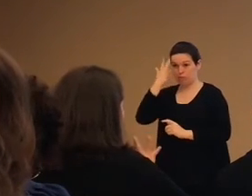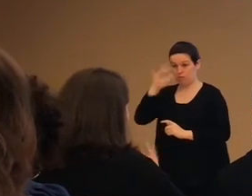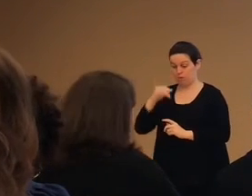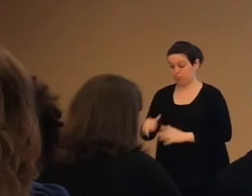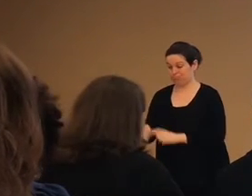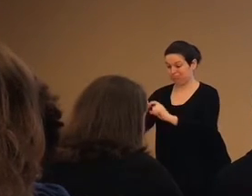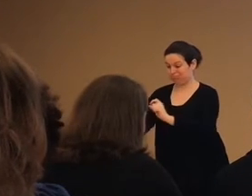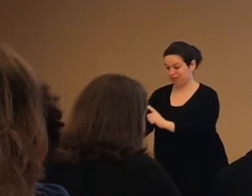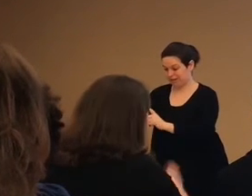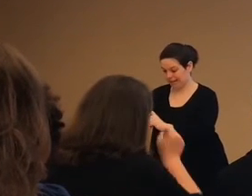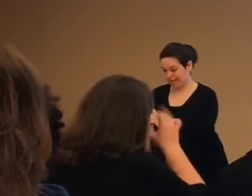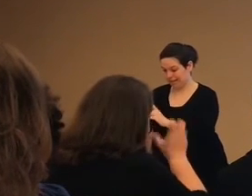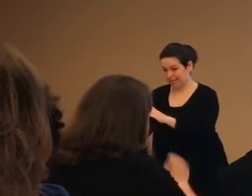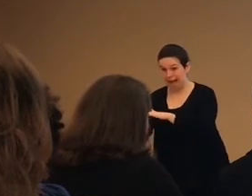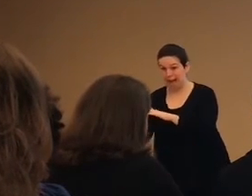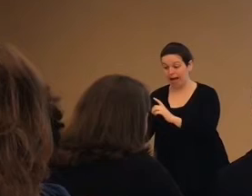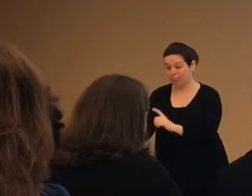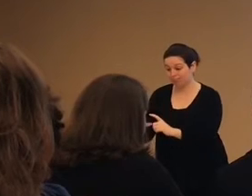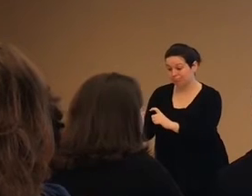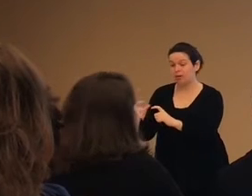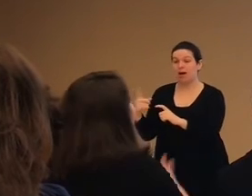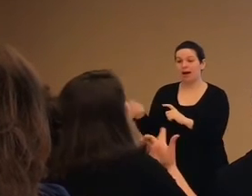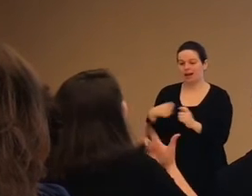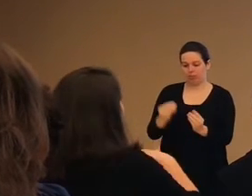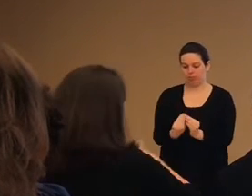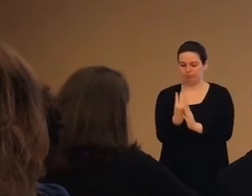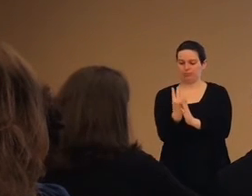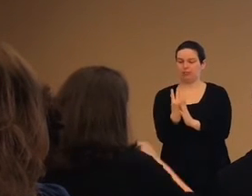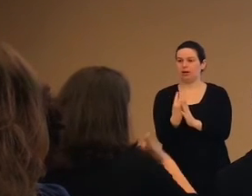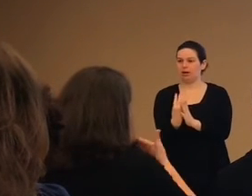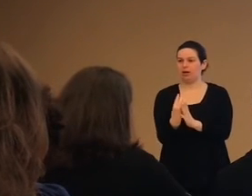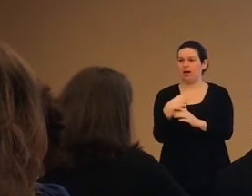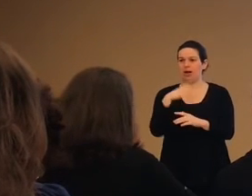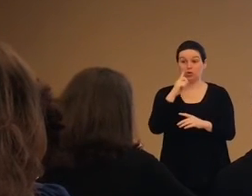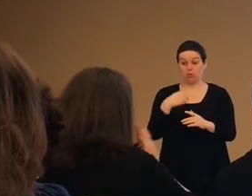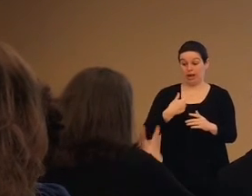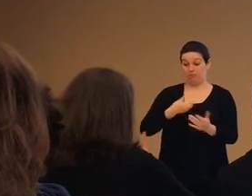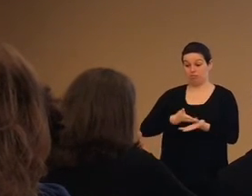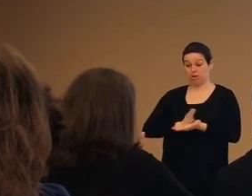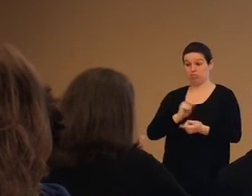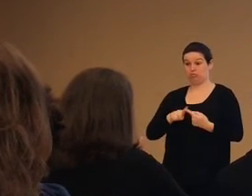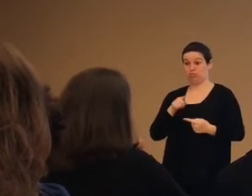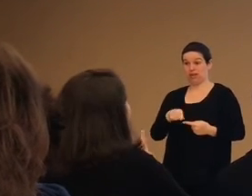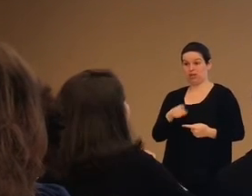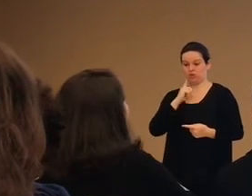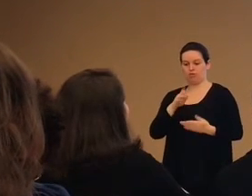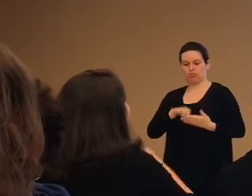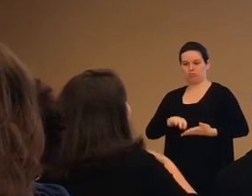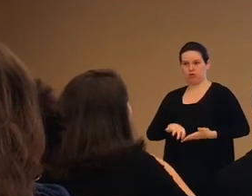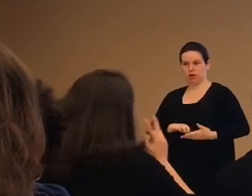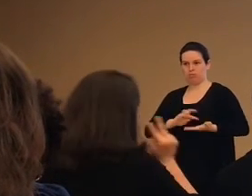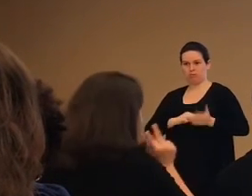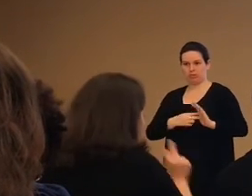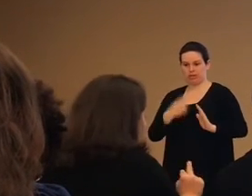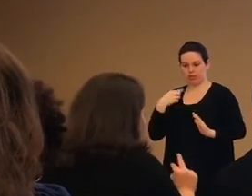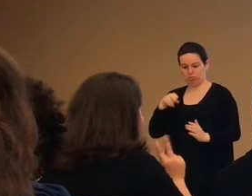Which is amazing, and then we have the rights to the video so then I can go for tracking purposes? into the video online